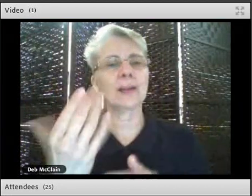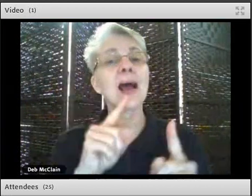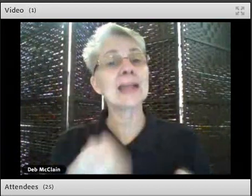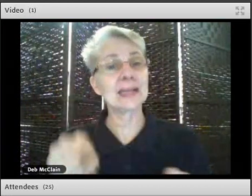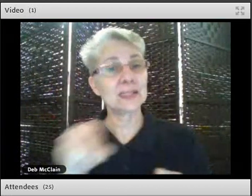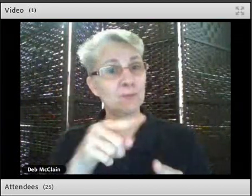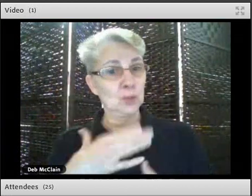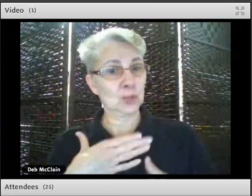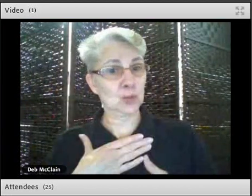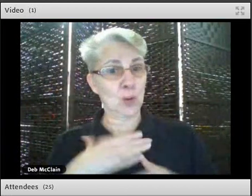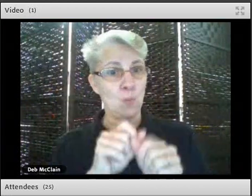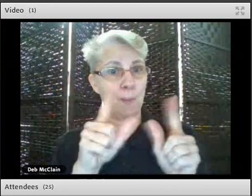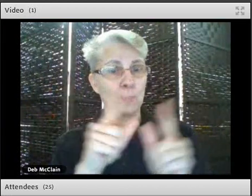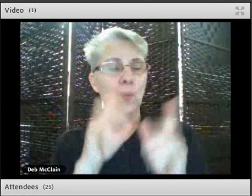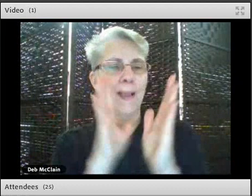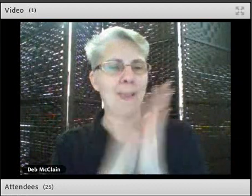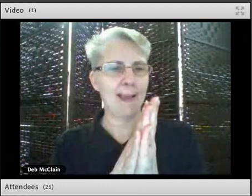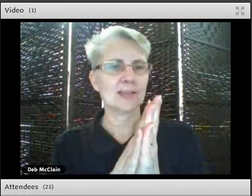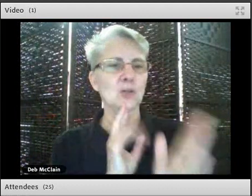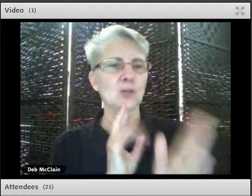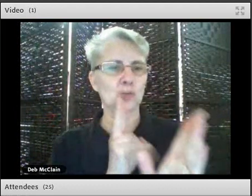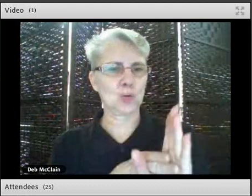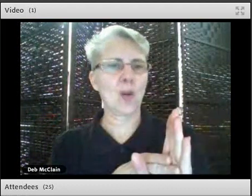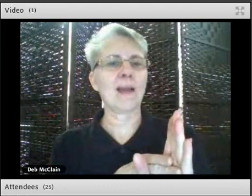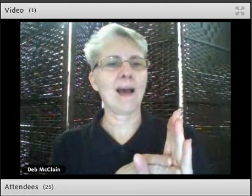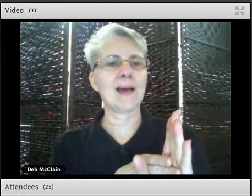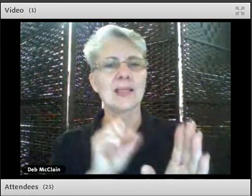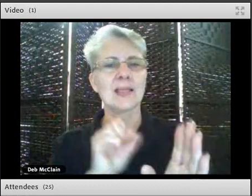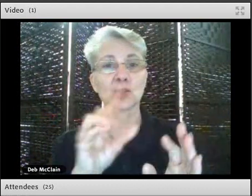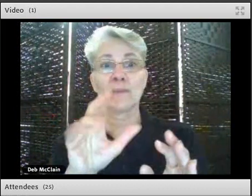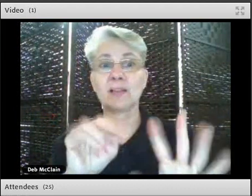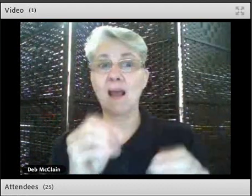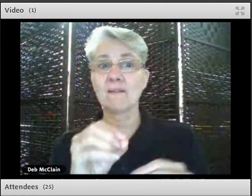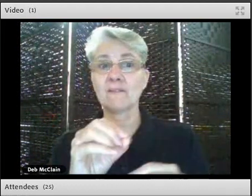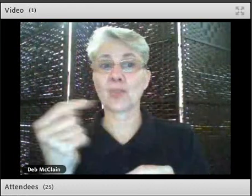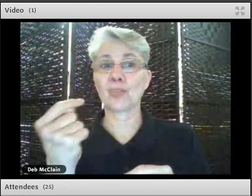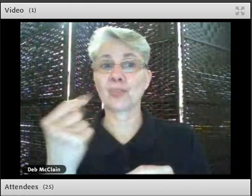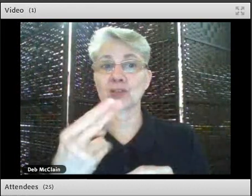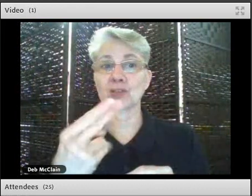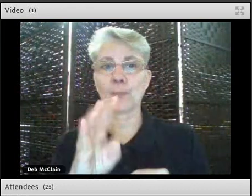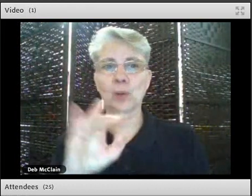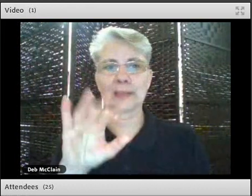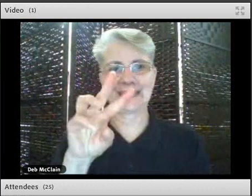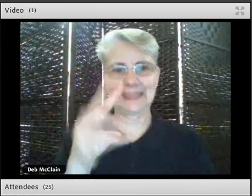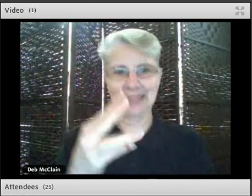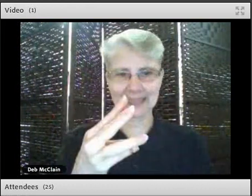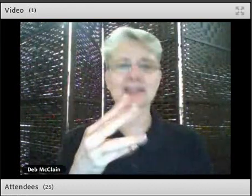"Cataloging Continuous Resources and Moving Image Resources." As always, we encourage you